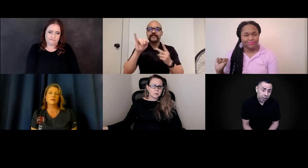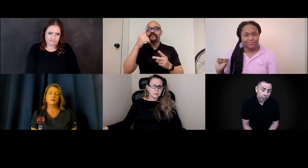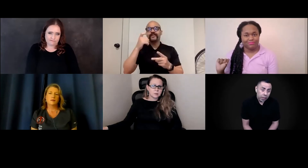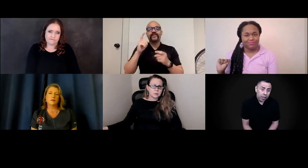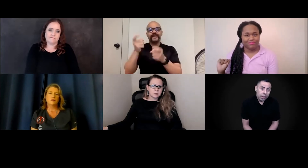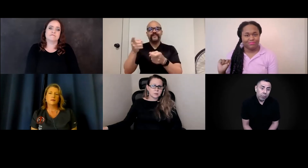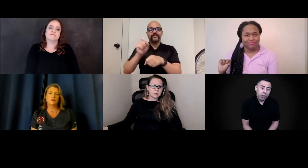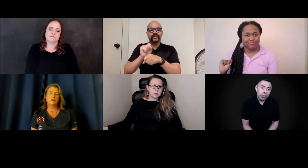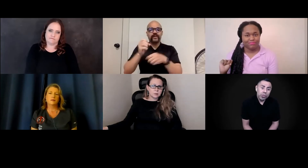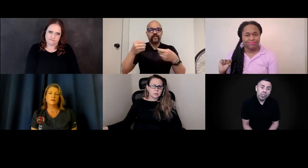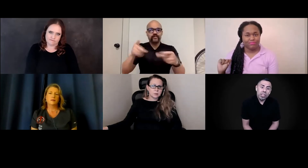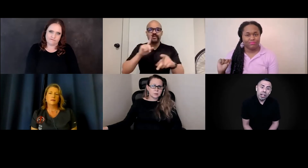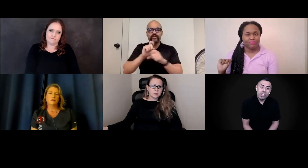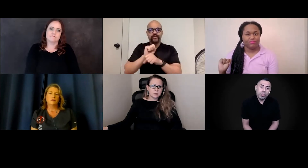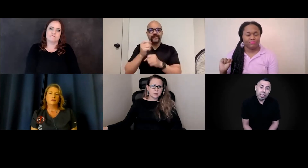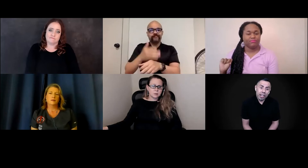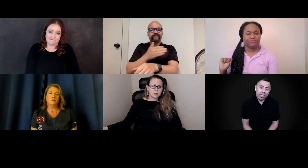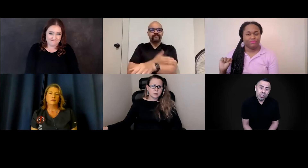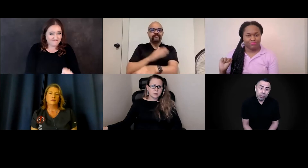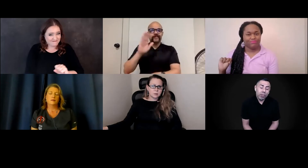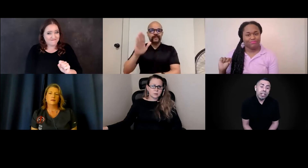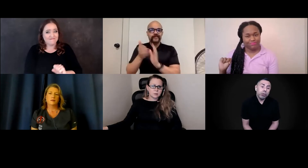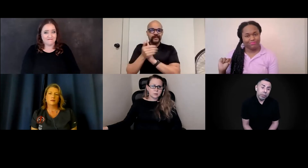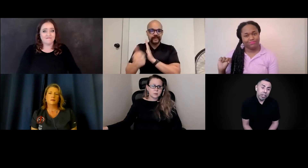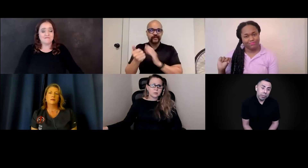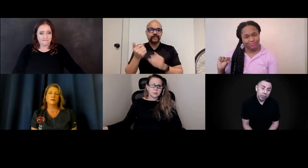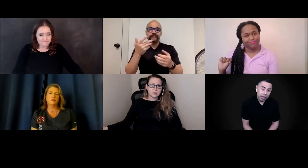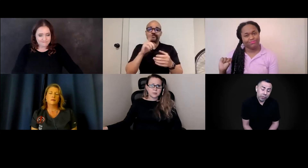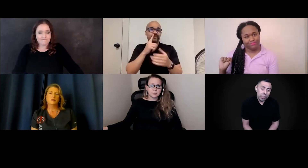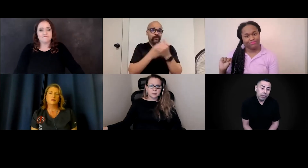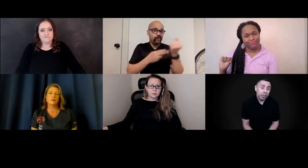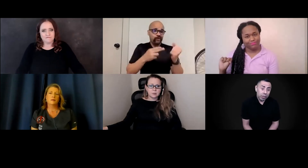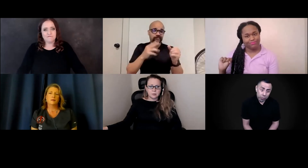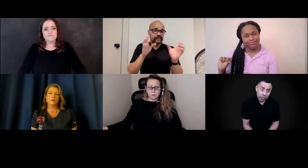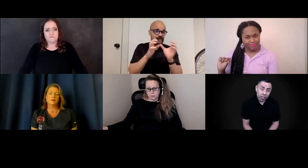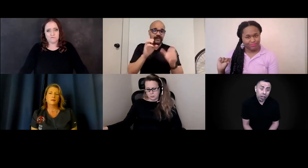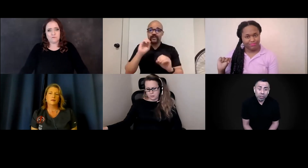And we do use CDIs or DIs to provide employment opportunities for the deaf community.